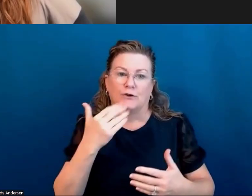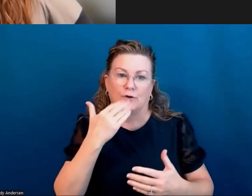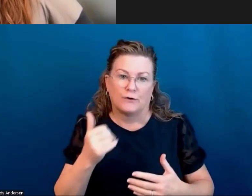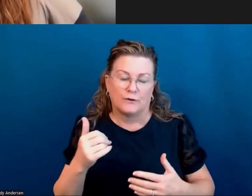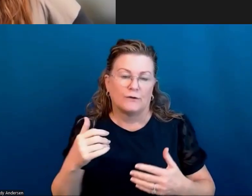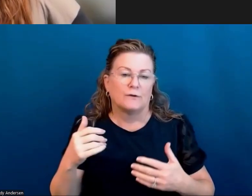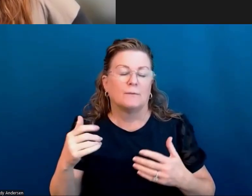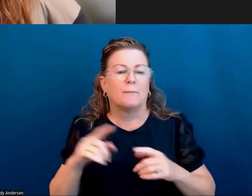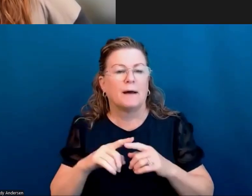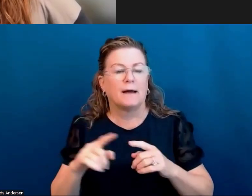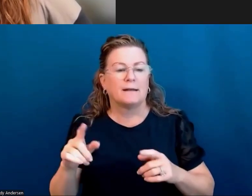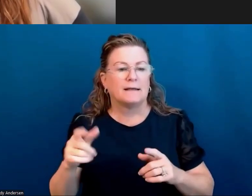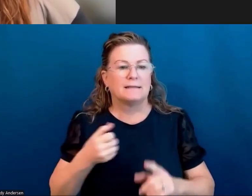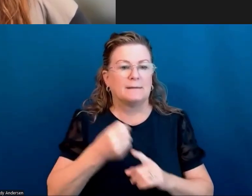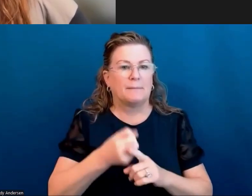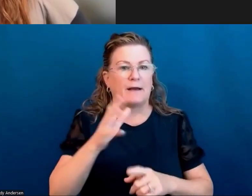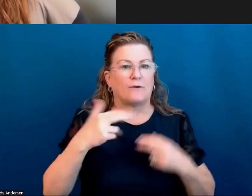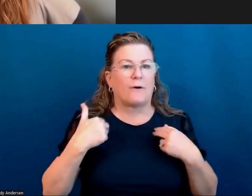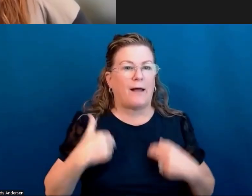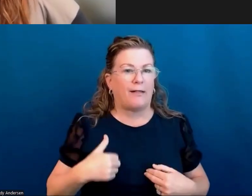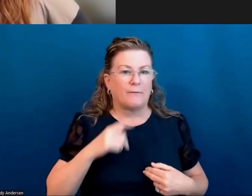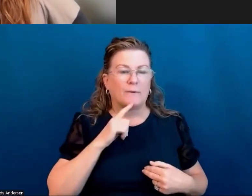but it's like affecting her health really bad. Her Eczema is